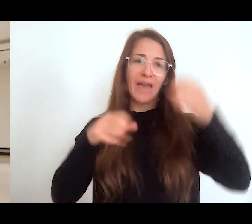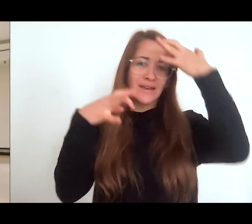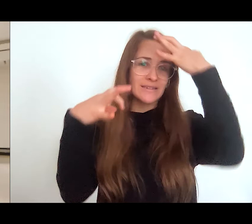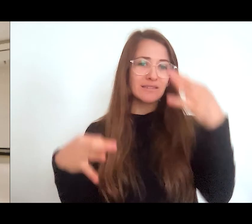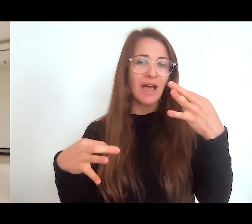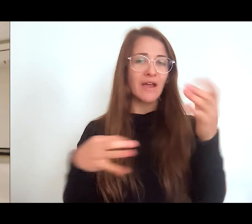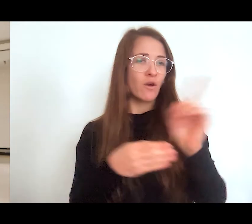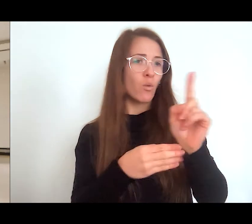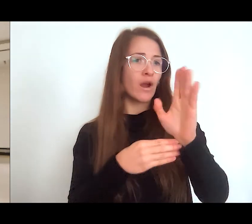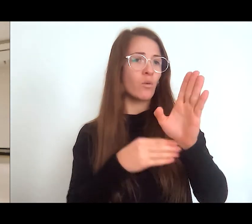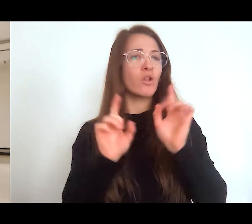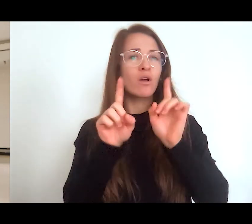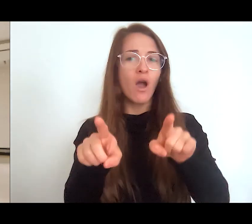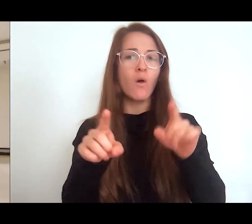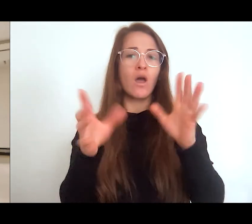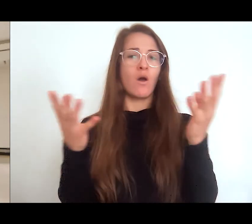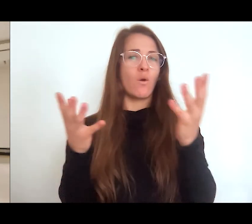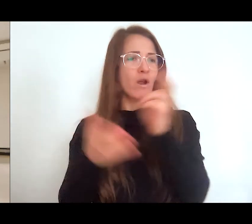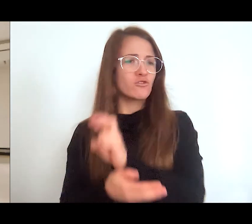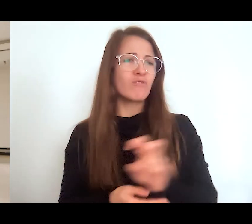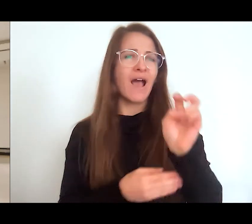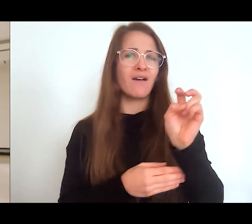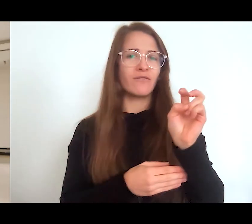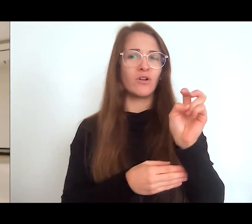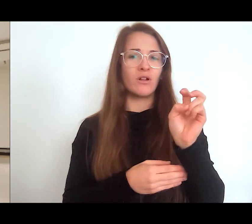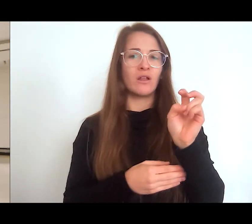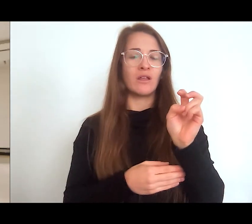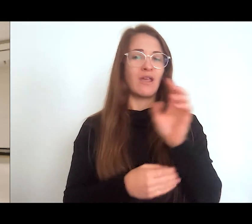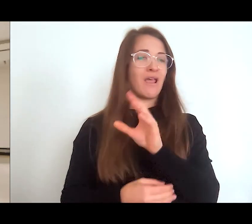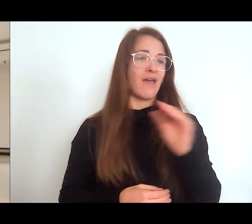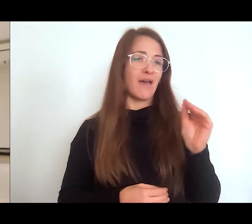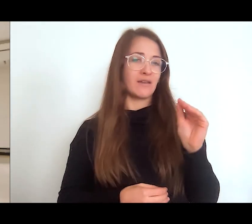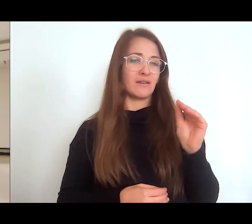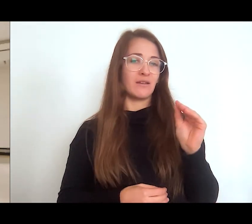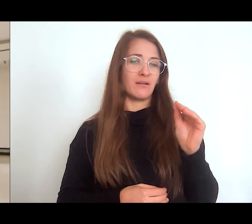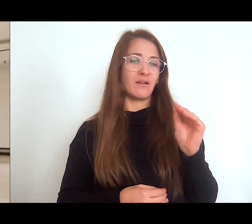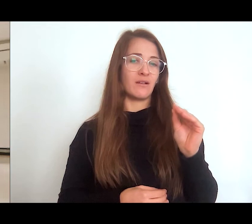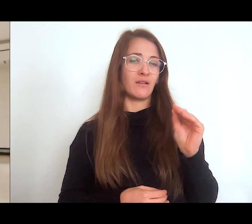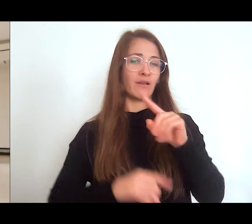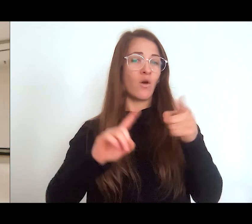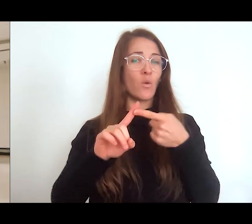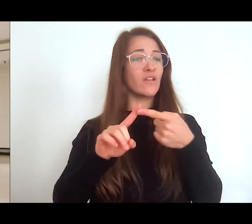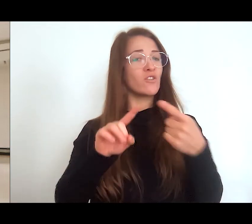WE GET TO DECIDE WHERE WE ARE GOING AND WHERE WE ARE GOING TO TRAVEL ON THEM.